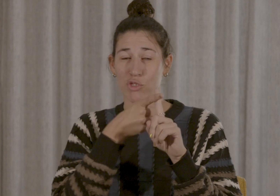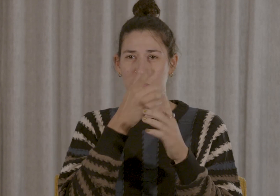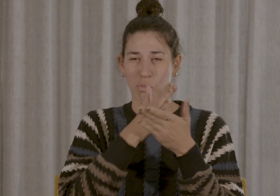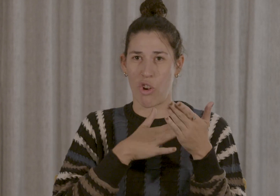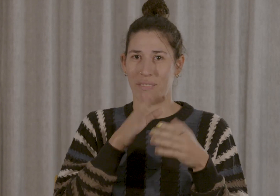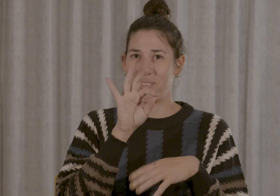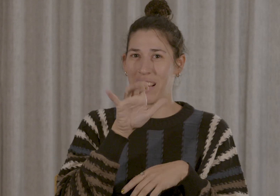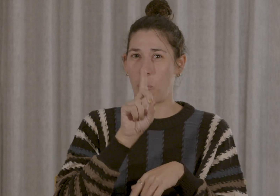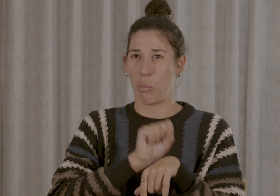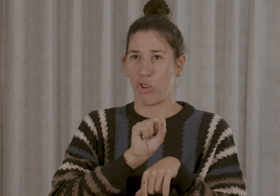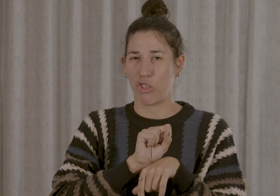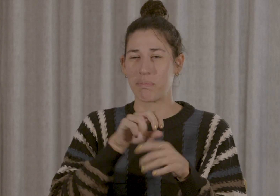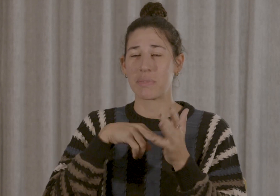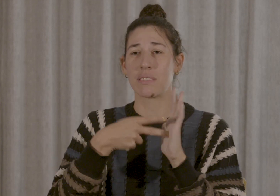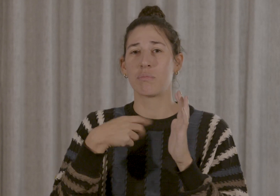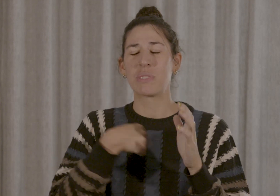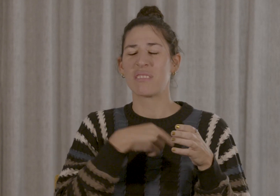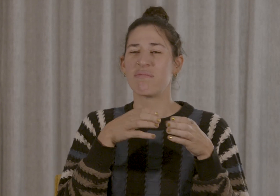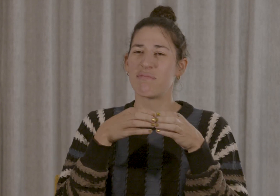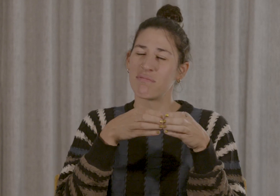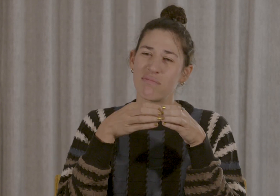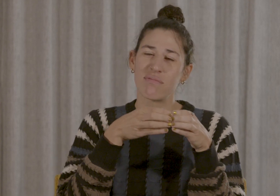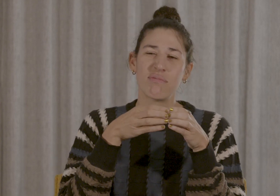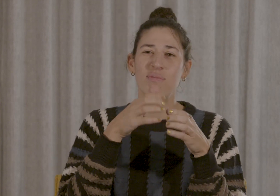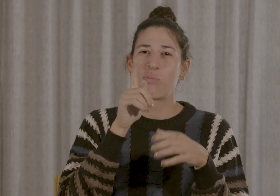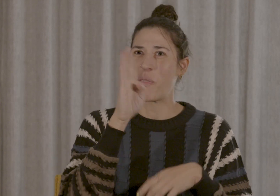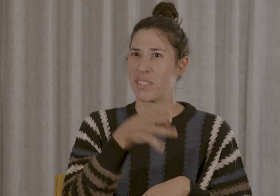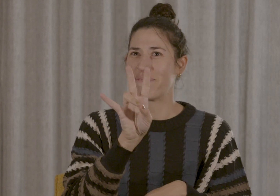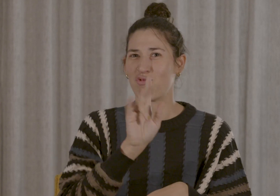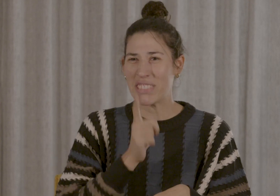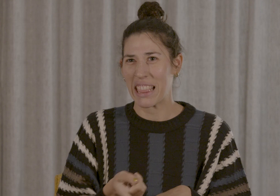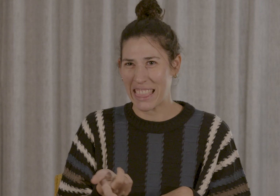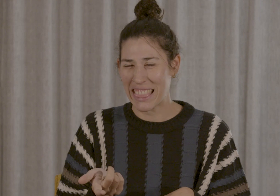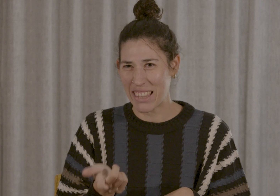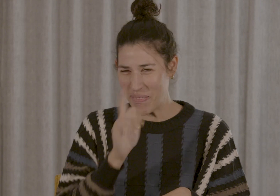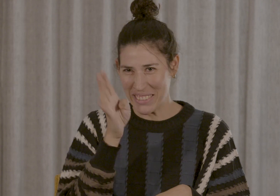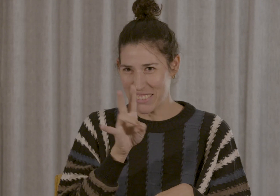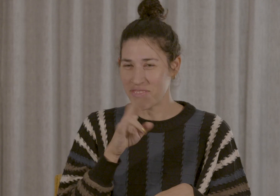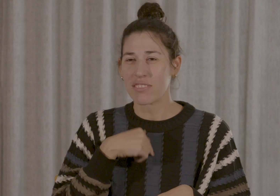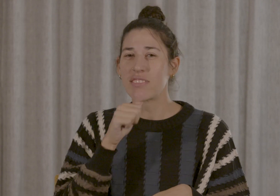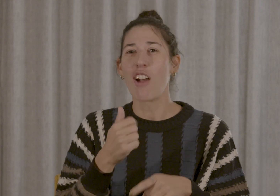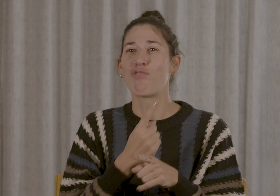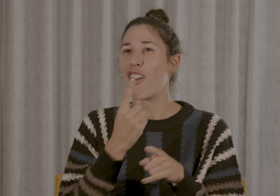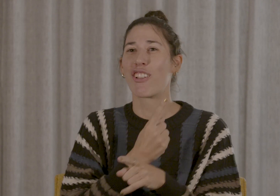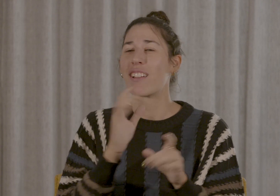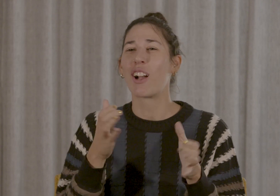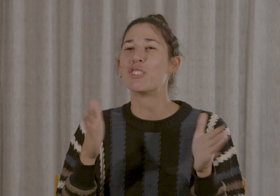First, there was a fieldwork component, which meant that as a group we were together 24/7 and I mean that literally.